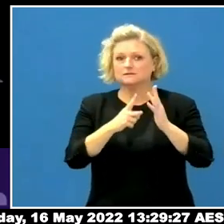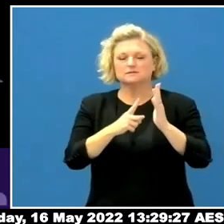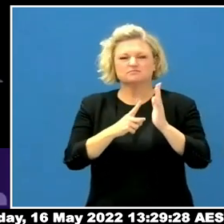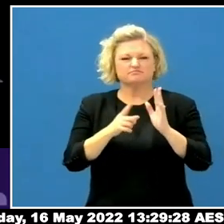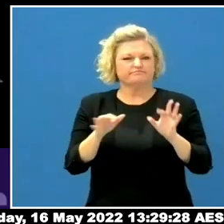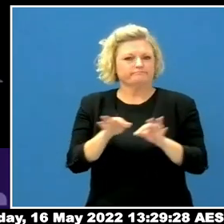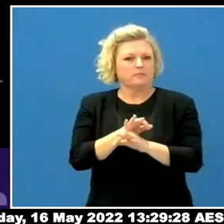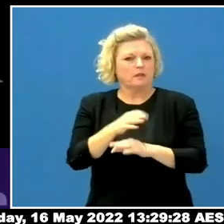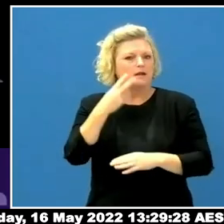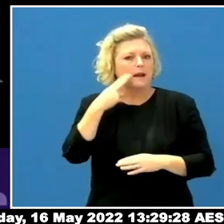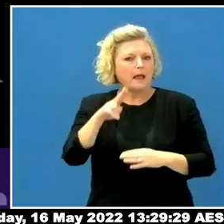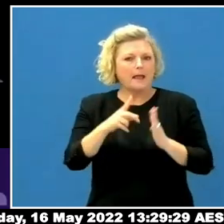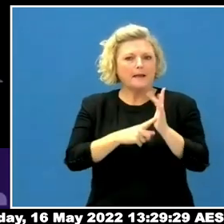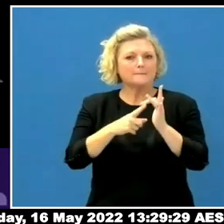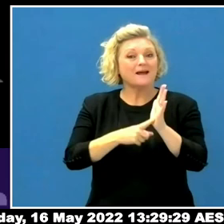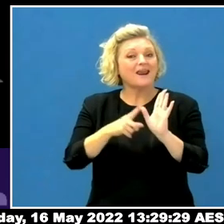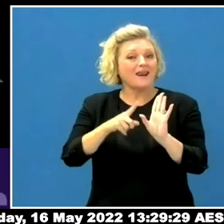She's the mother of Simon which is also a pseudonym.